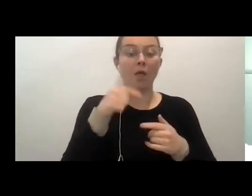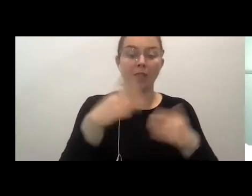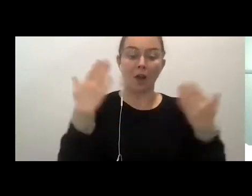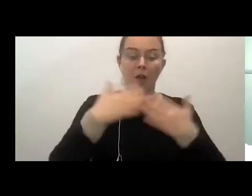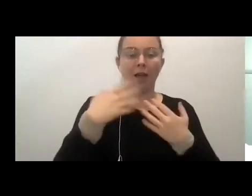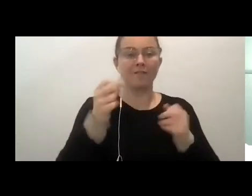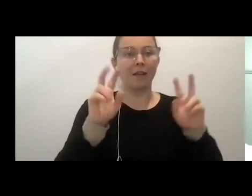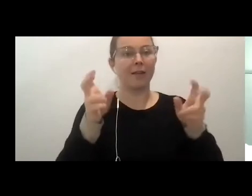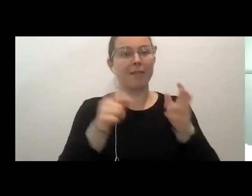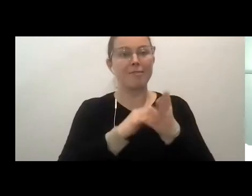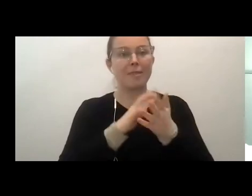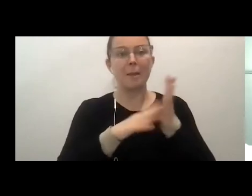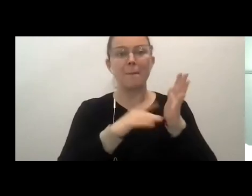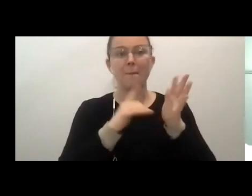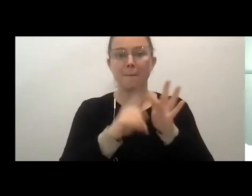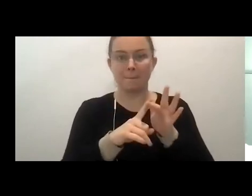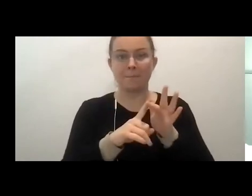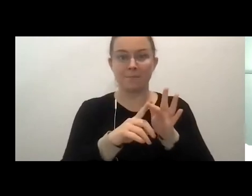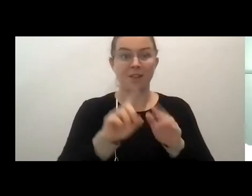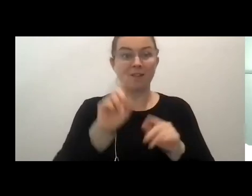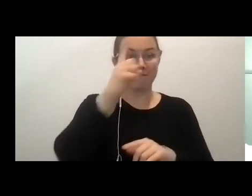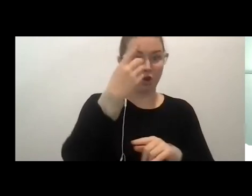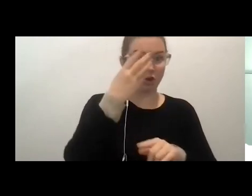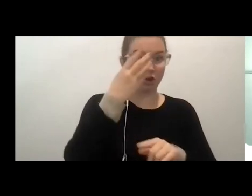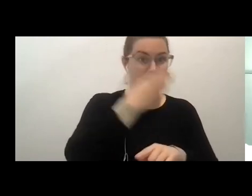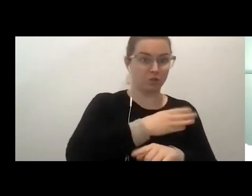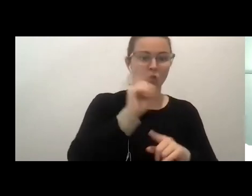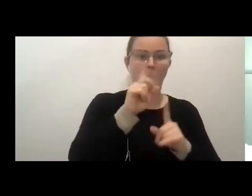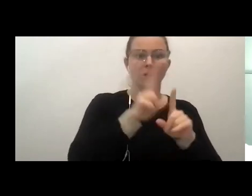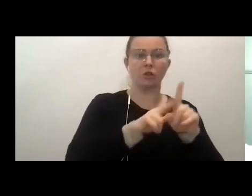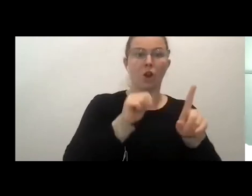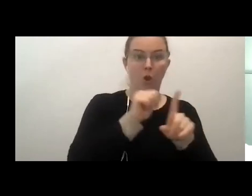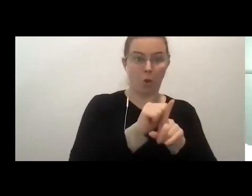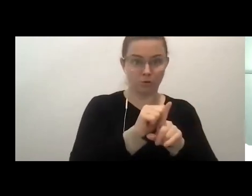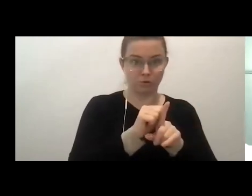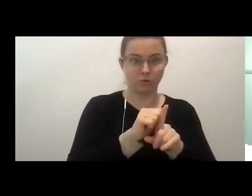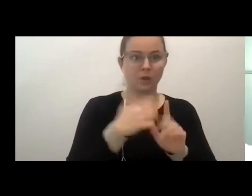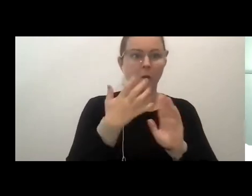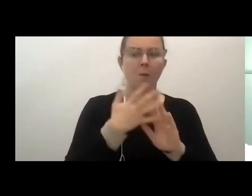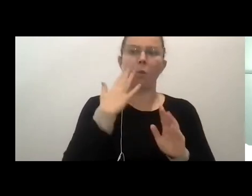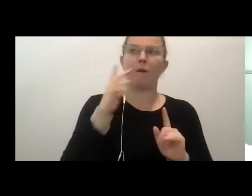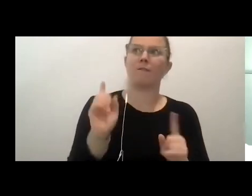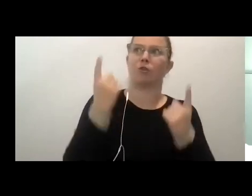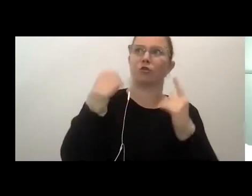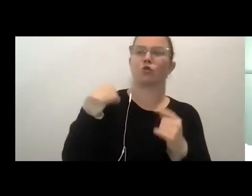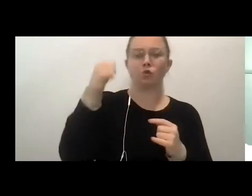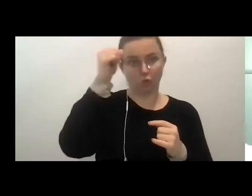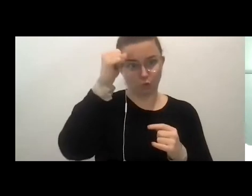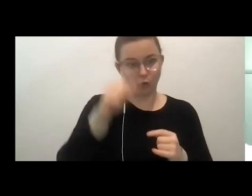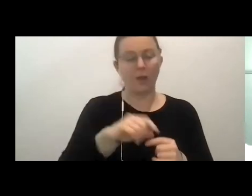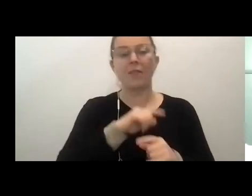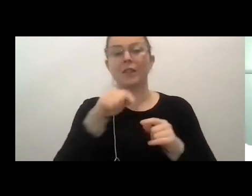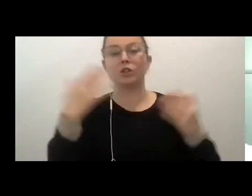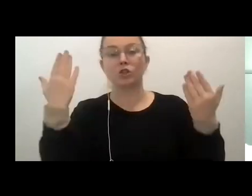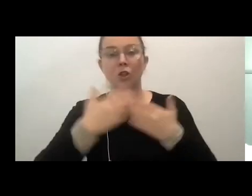Our first theme was "Diagnosis: the time that I first knew" and tonight we have the theme of "Writing to be heard".